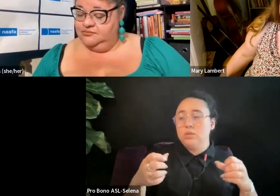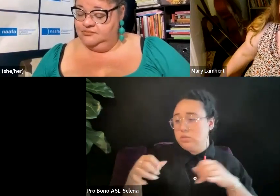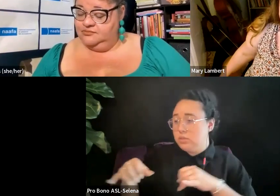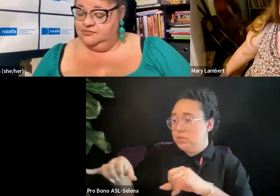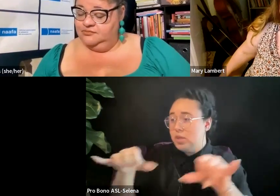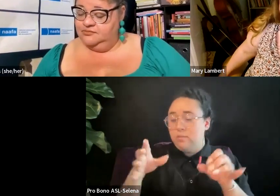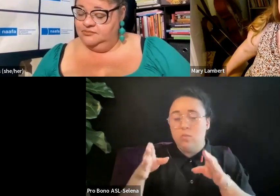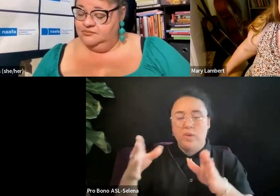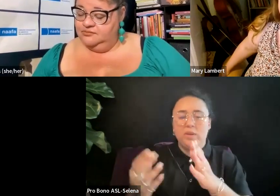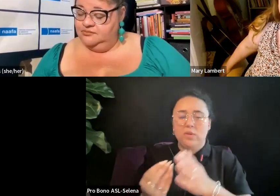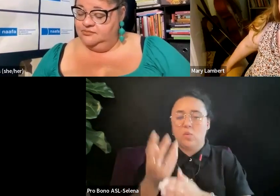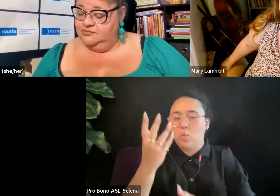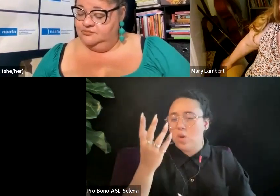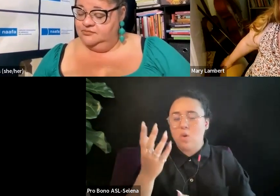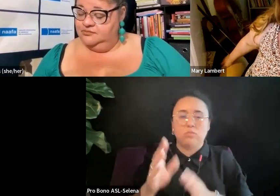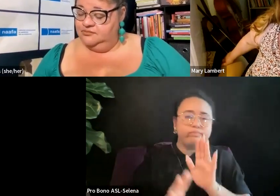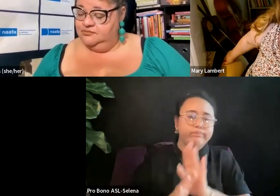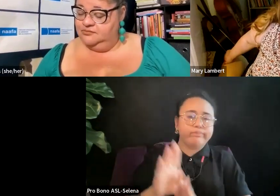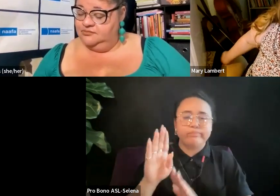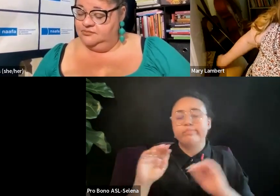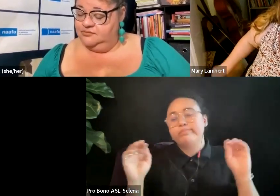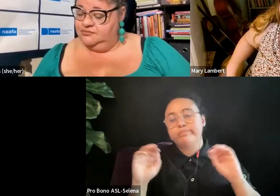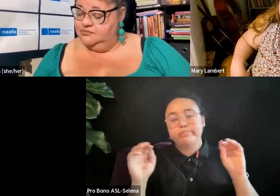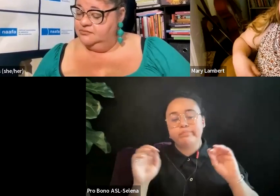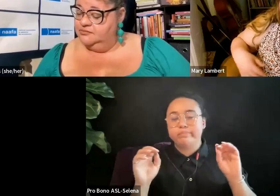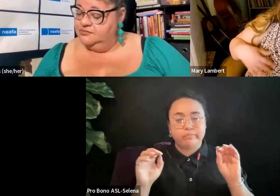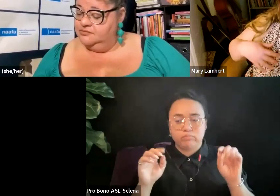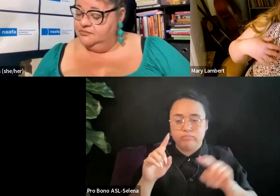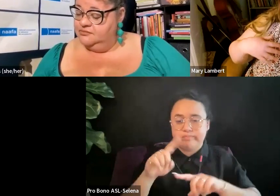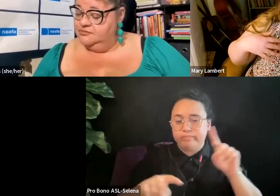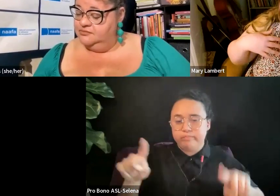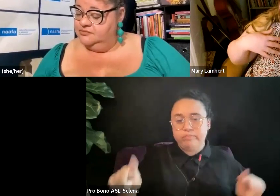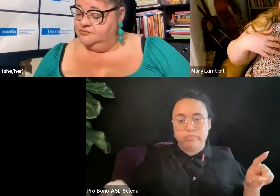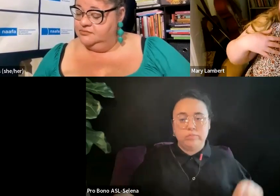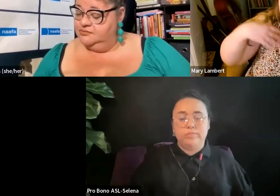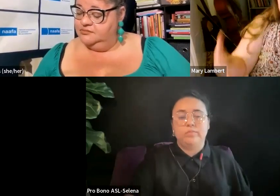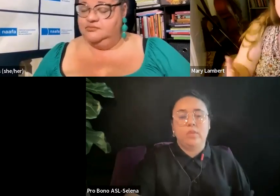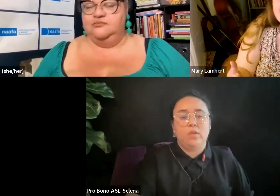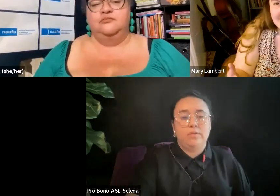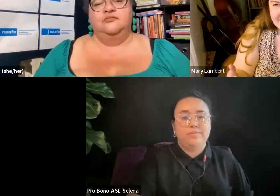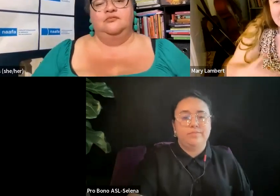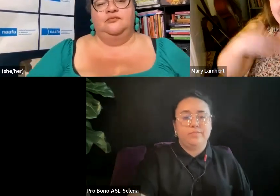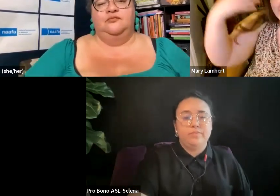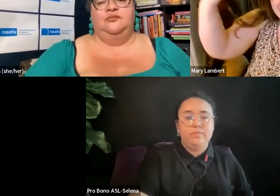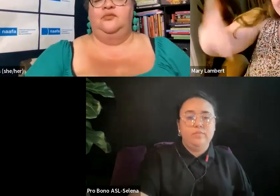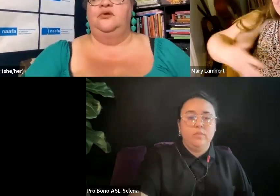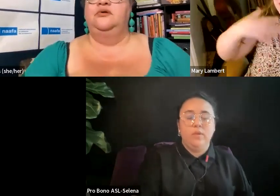And I really do attribute my, um, my adjusted ness, my,